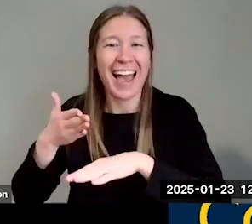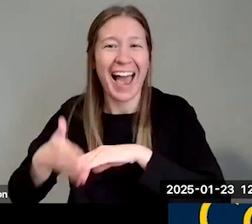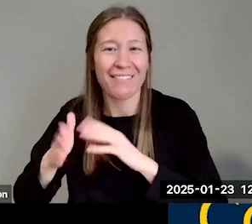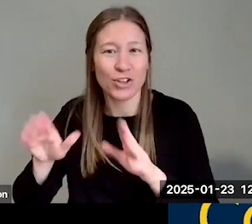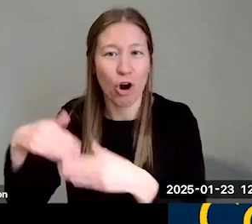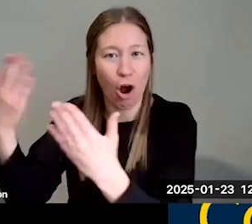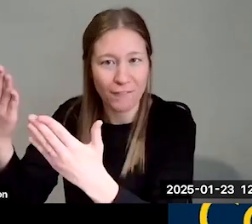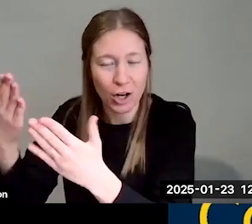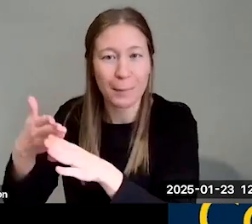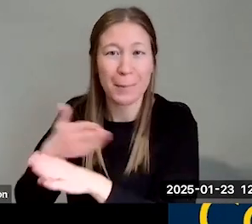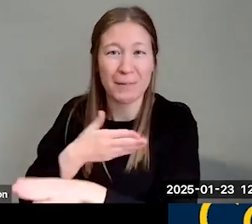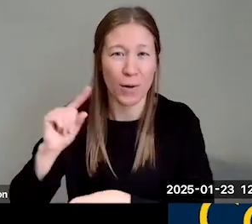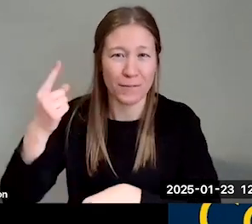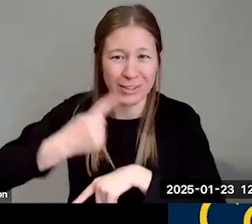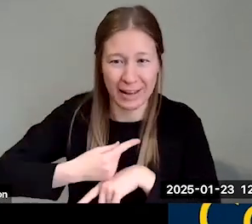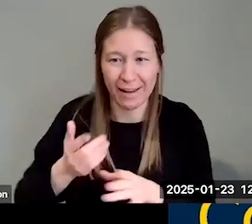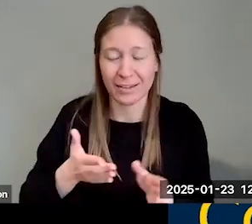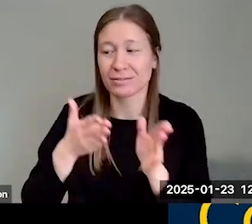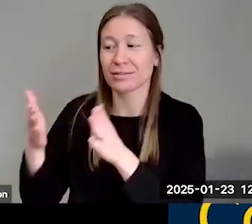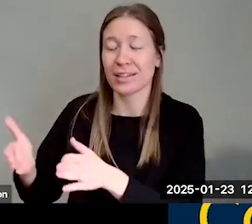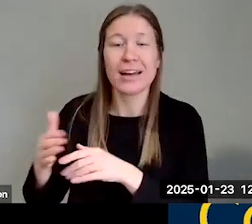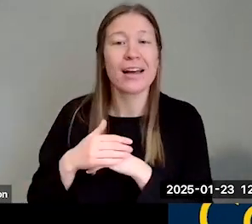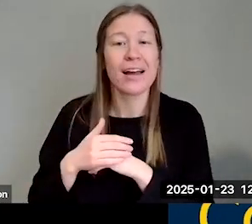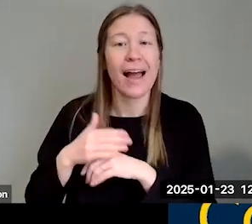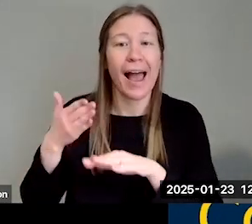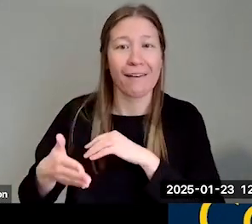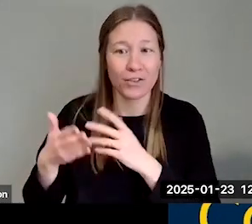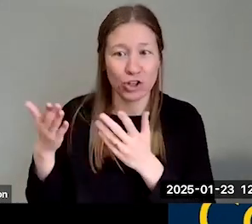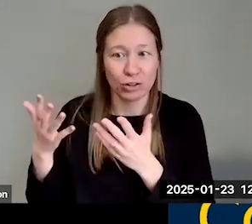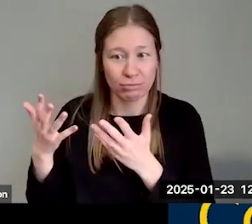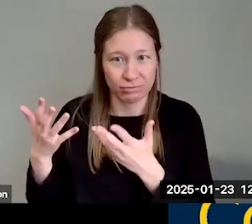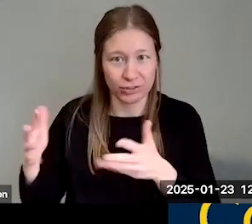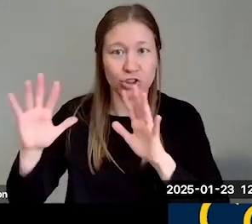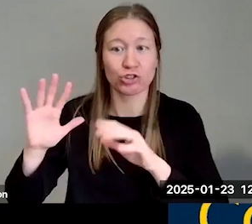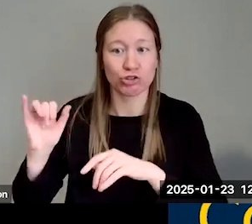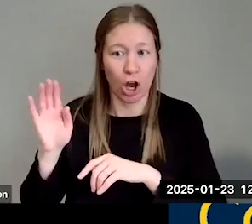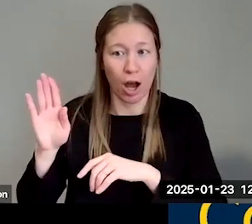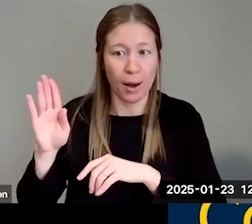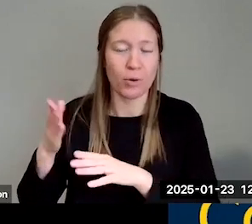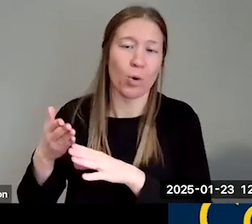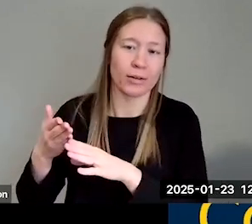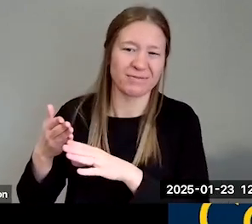after a job or school starts, and then of course at any time an accommodation is requested.